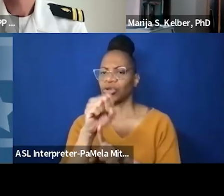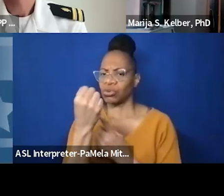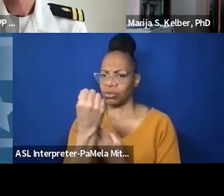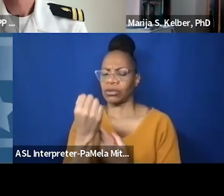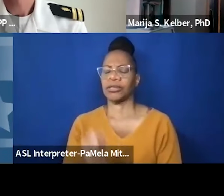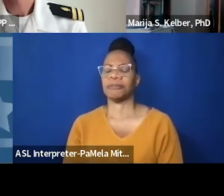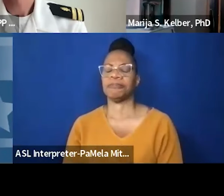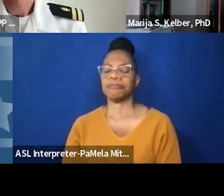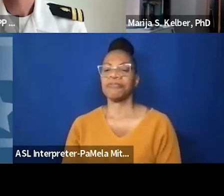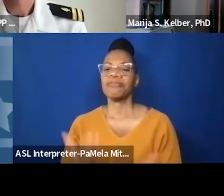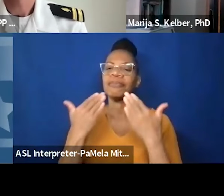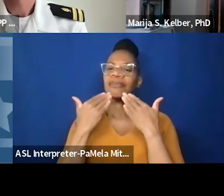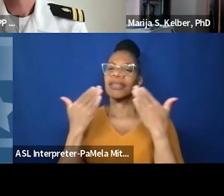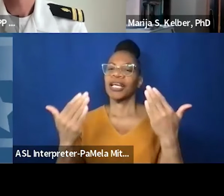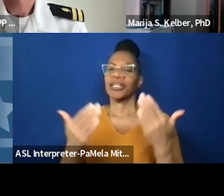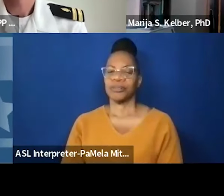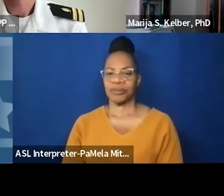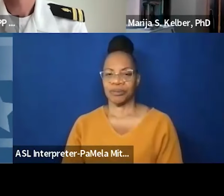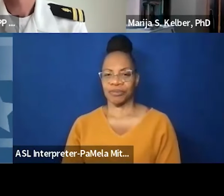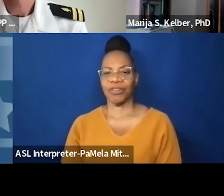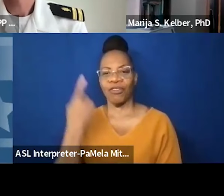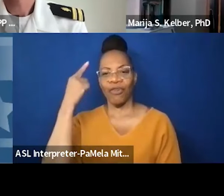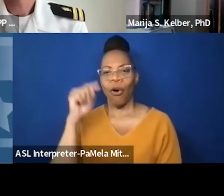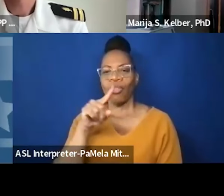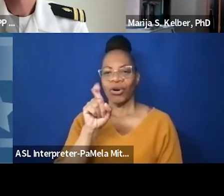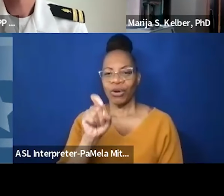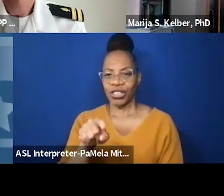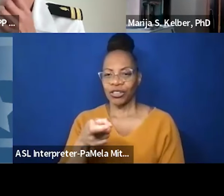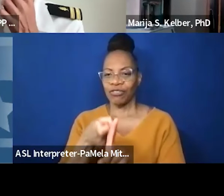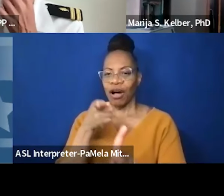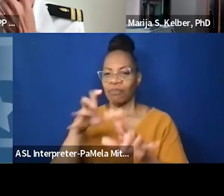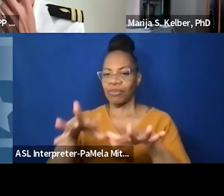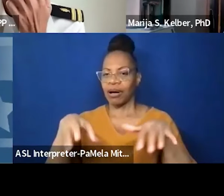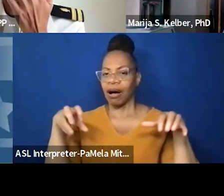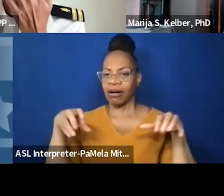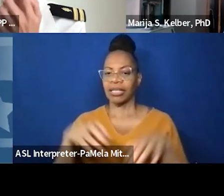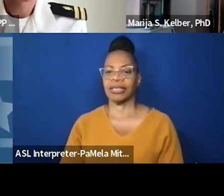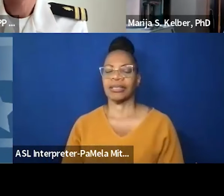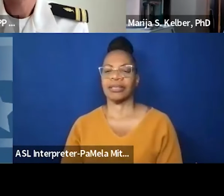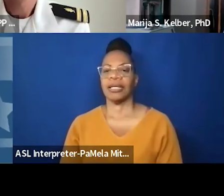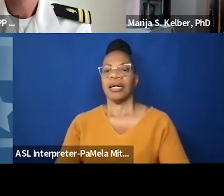Thank you. Thank you for that question. This next question that I'm going to ask,